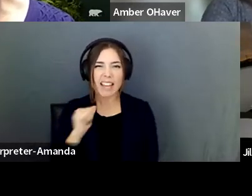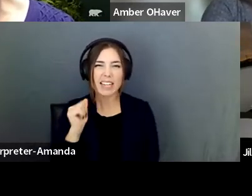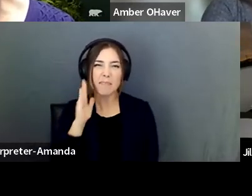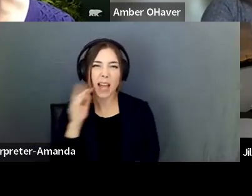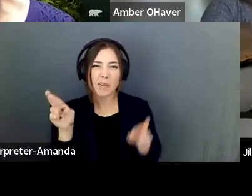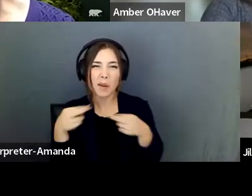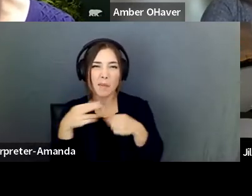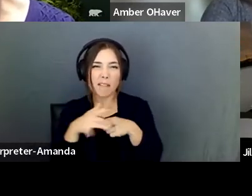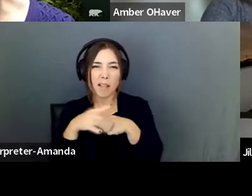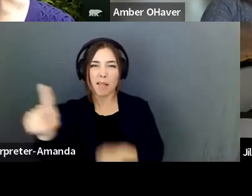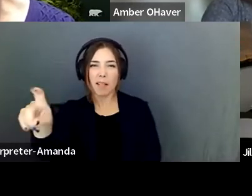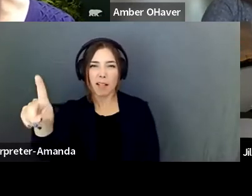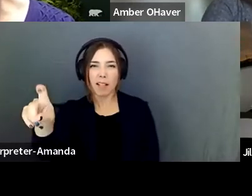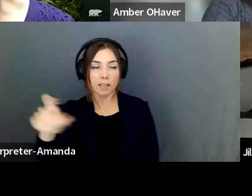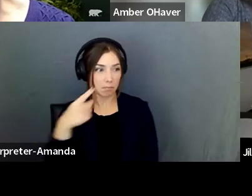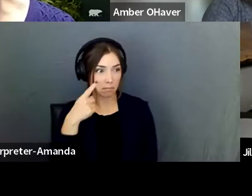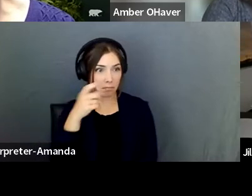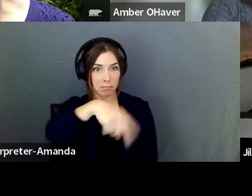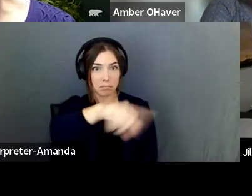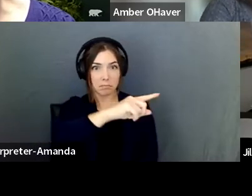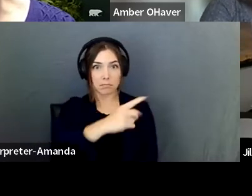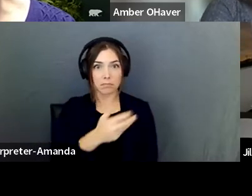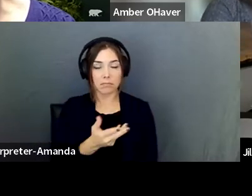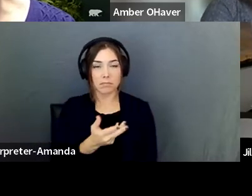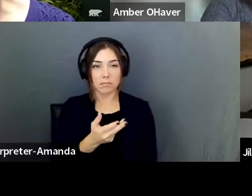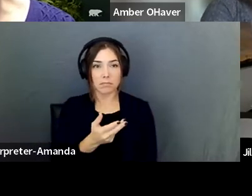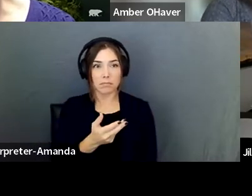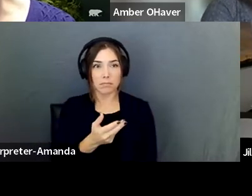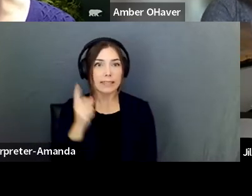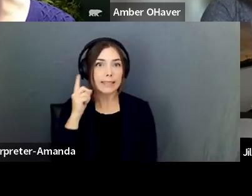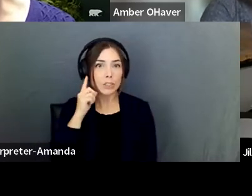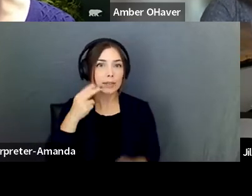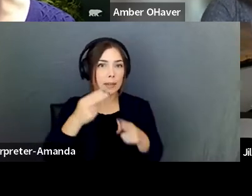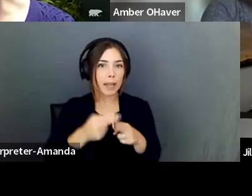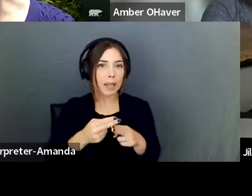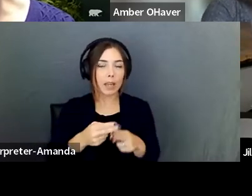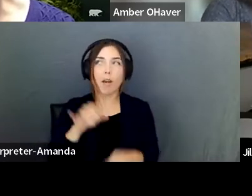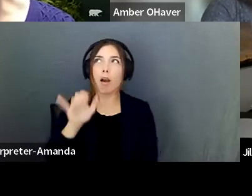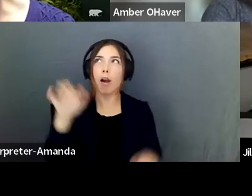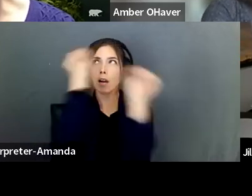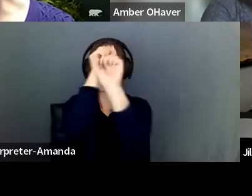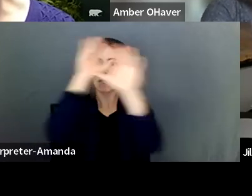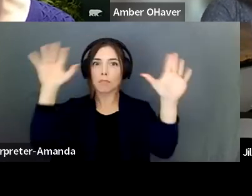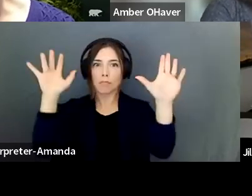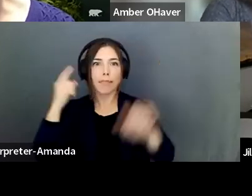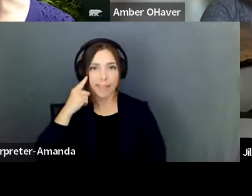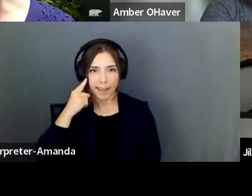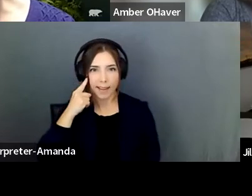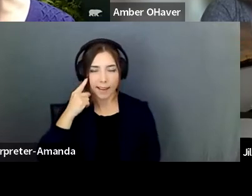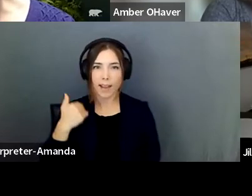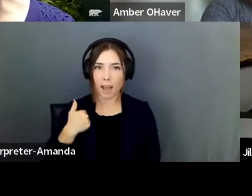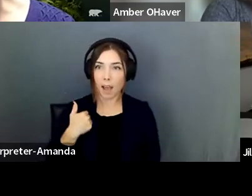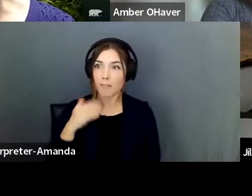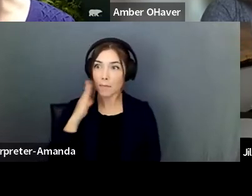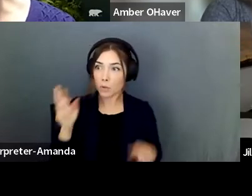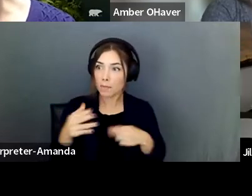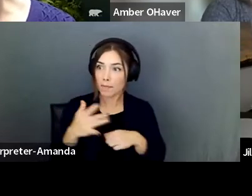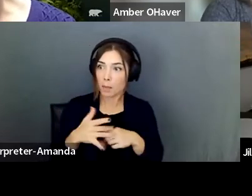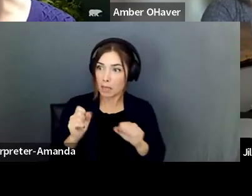hear the name and that's first things do you have rooms available kind live there.